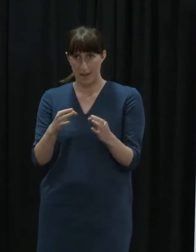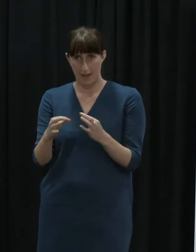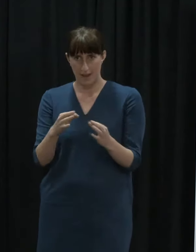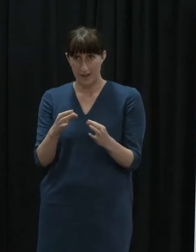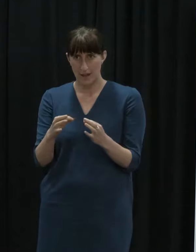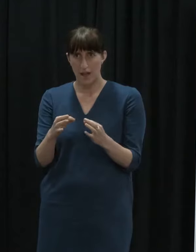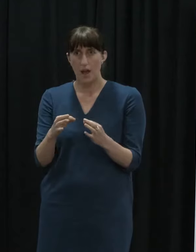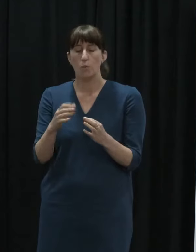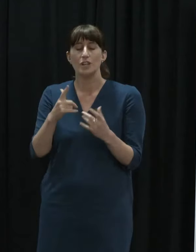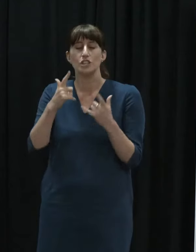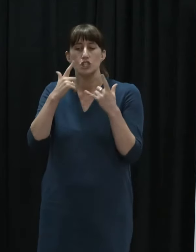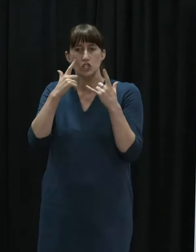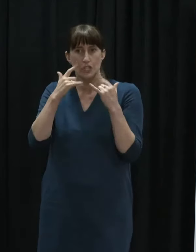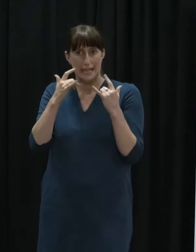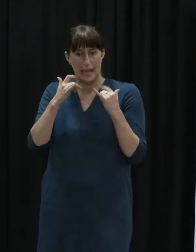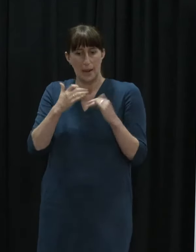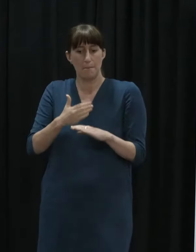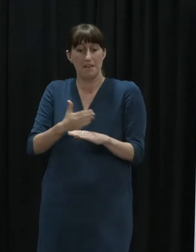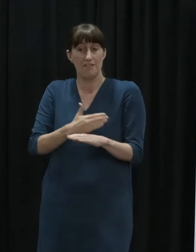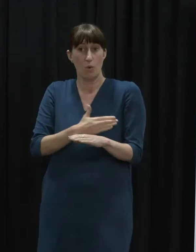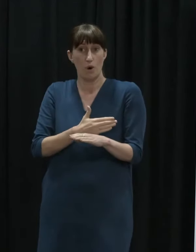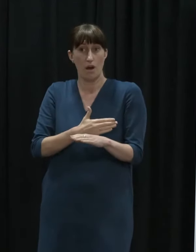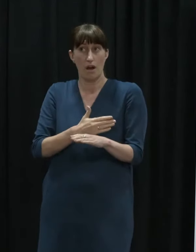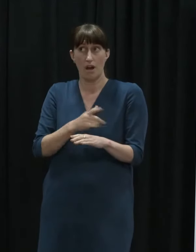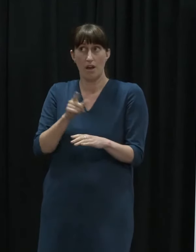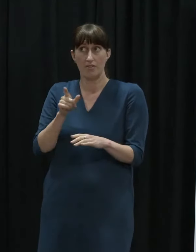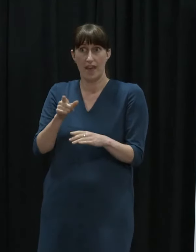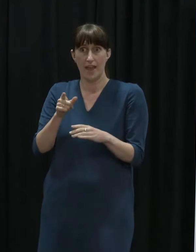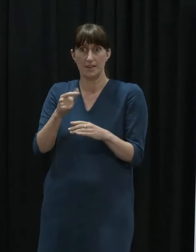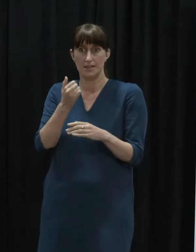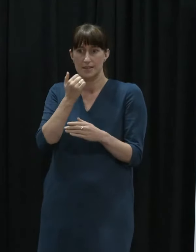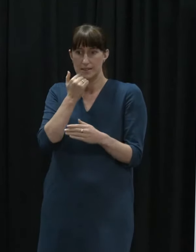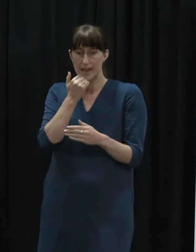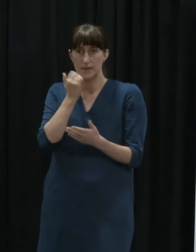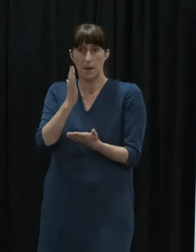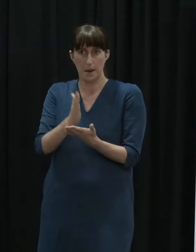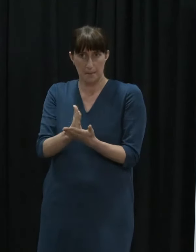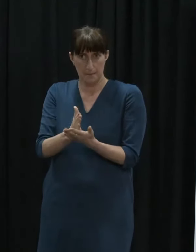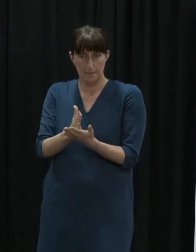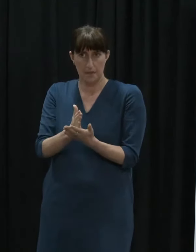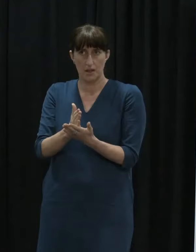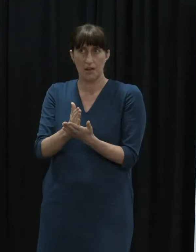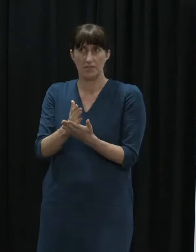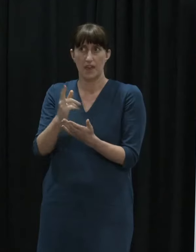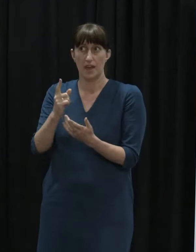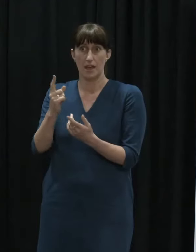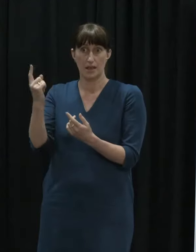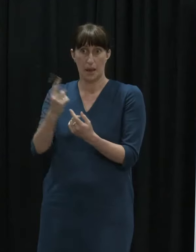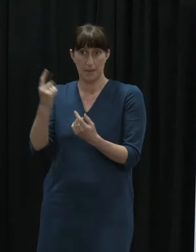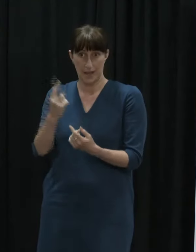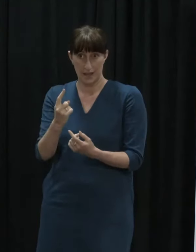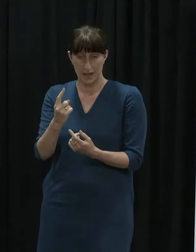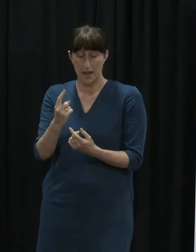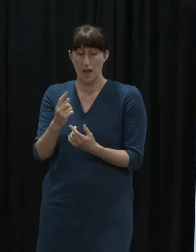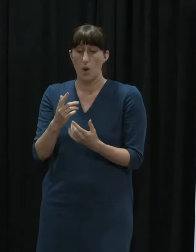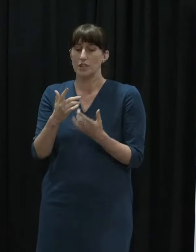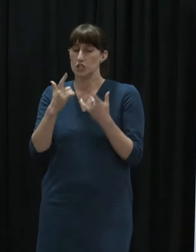plans. We haven't changed the timelines we have set out. But it does make sense for us